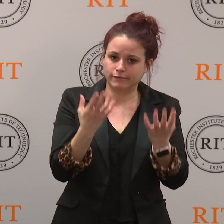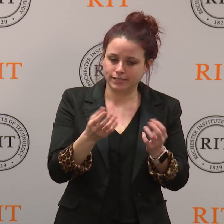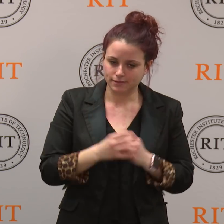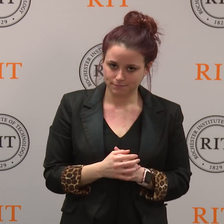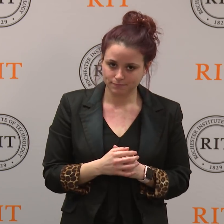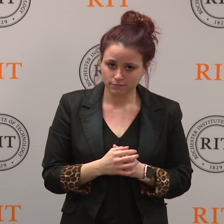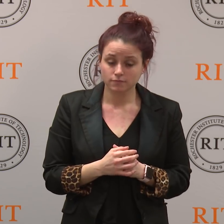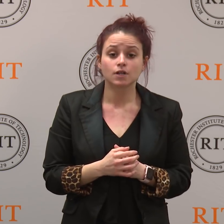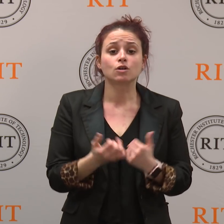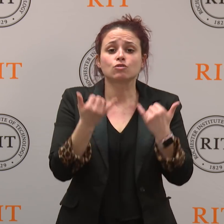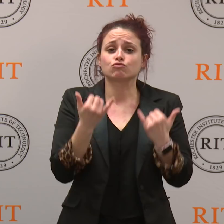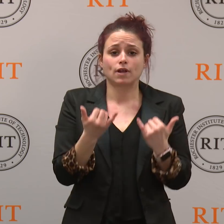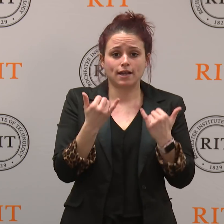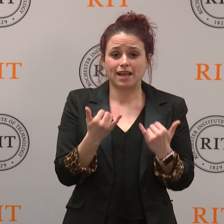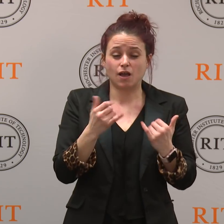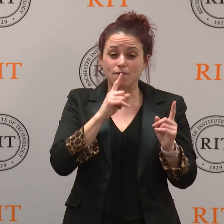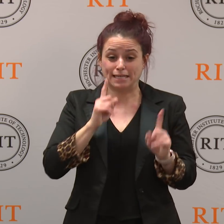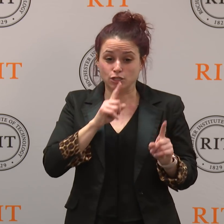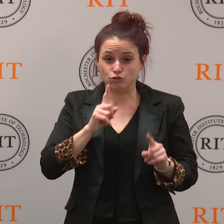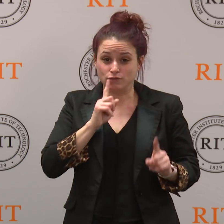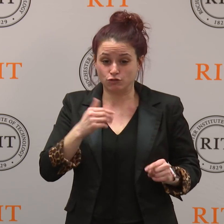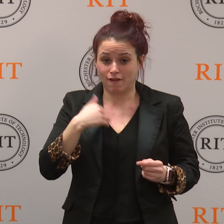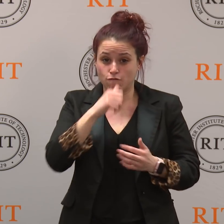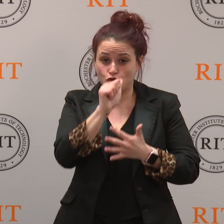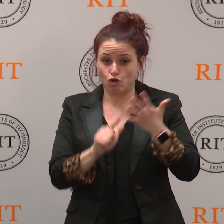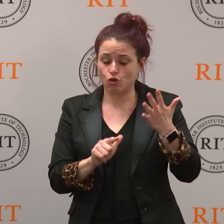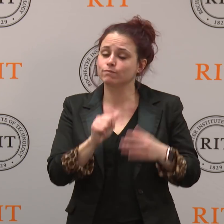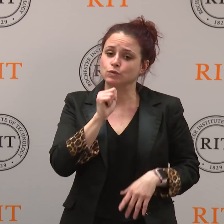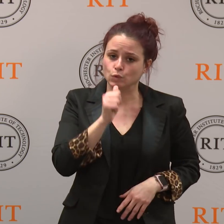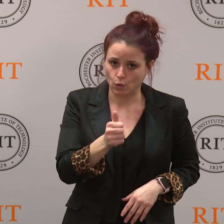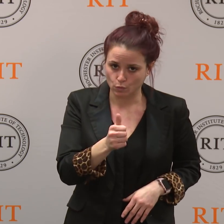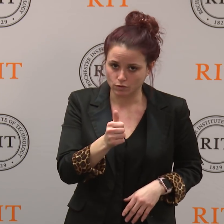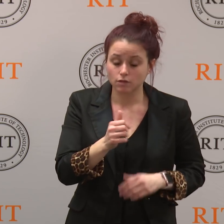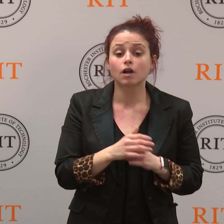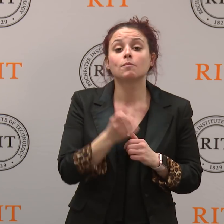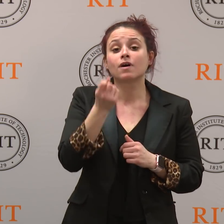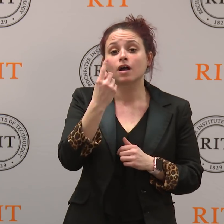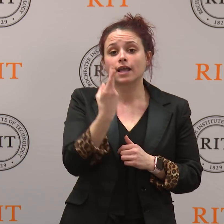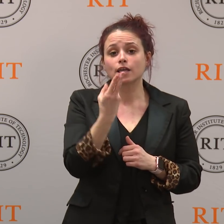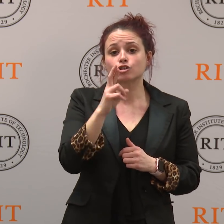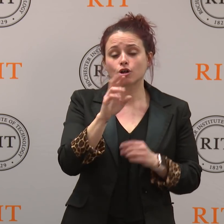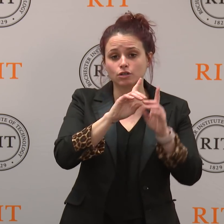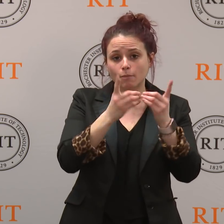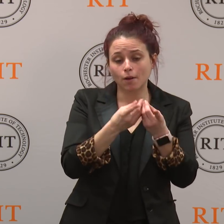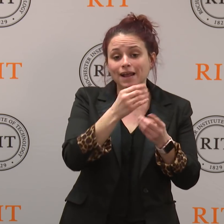At this time, we do not have all the answers, but our HR department and leadership are working